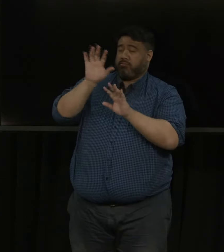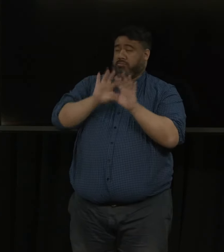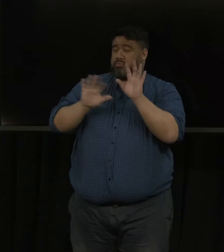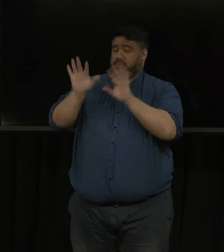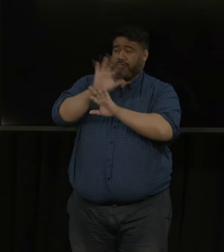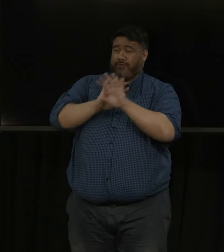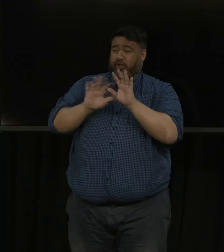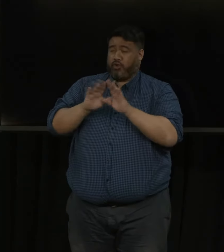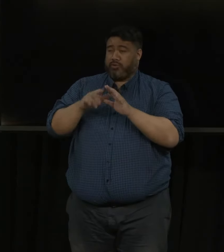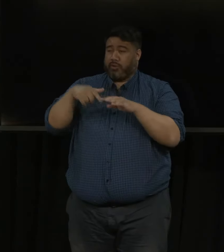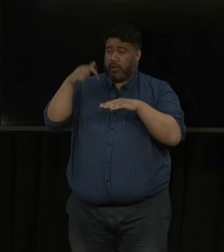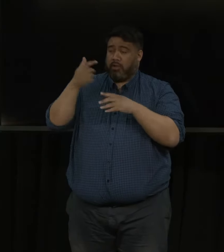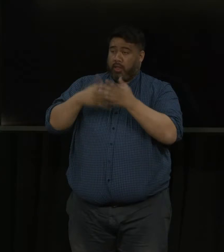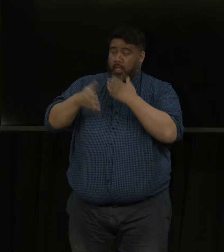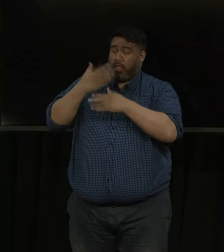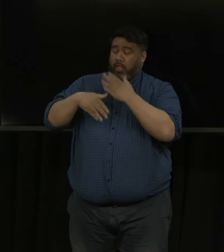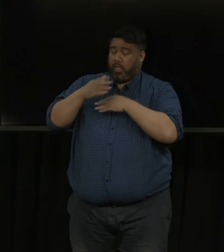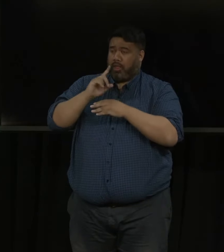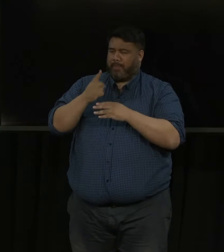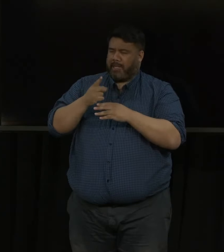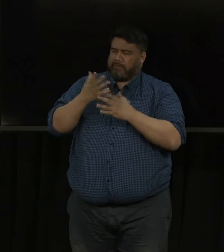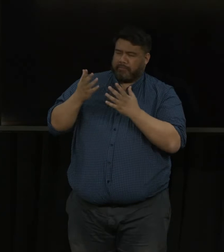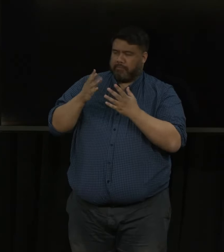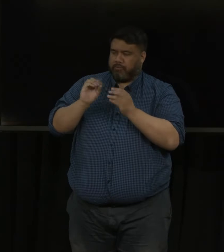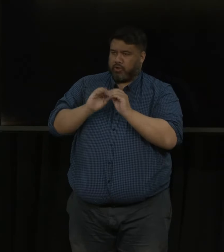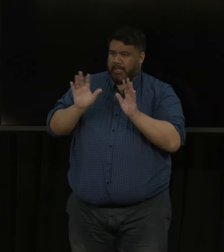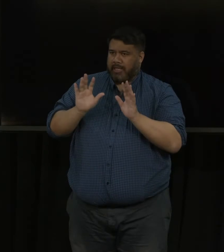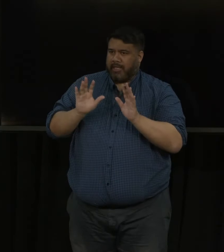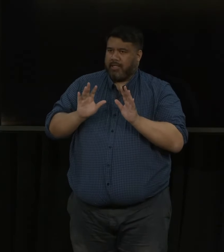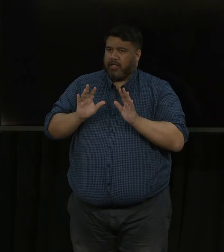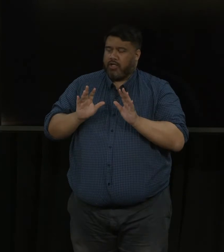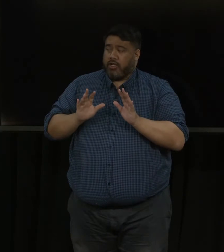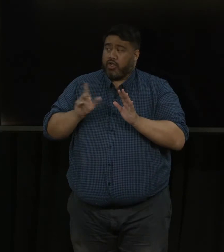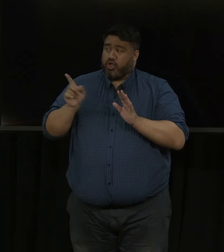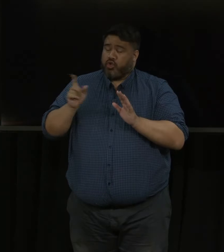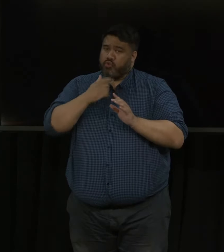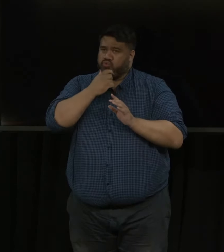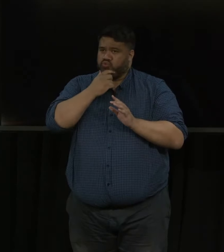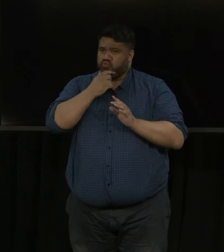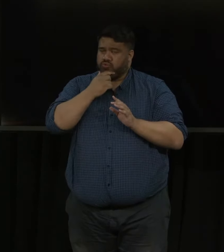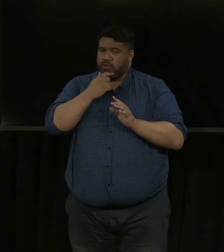When you made the announcement, we got a lot of feedback about people being confused and